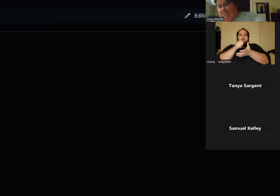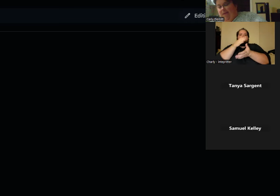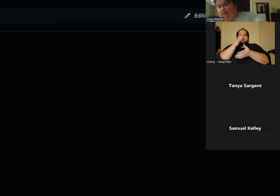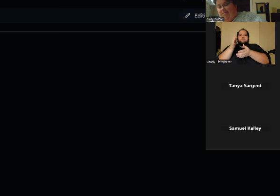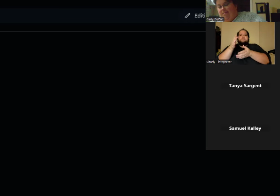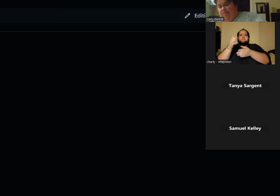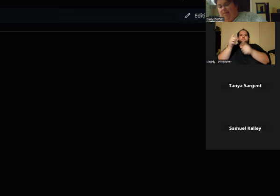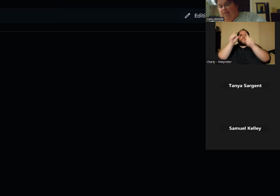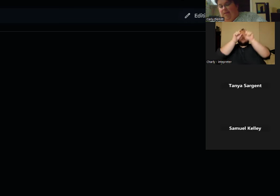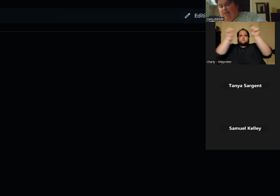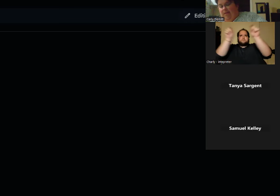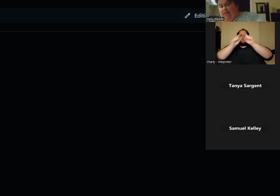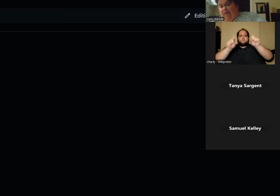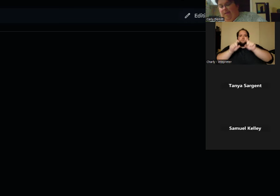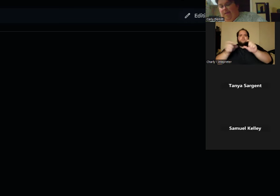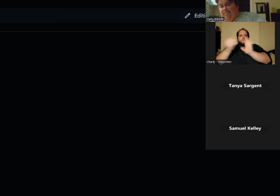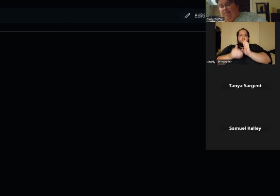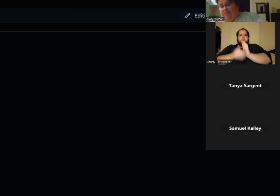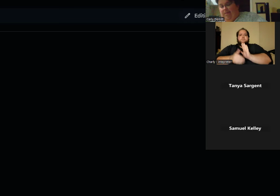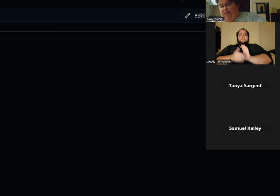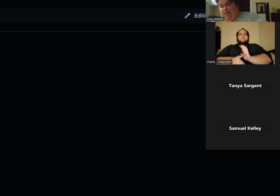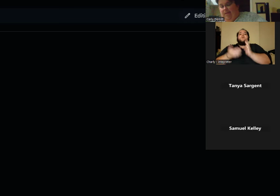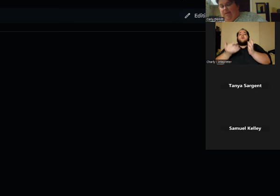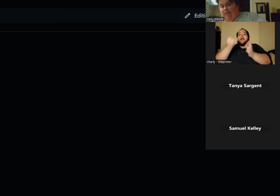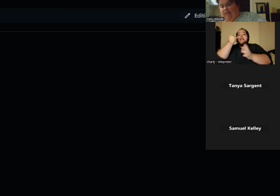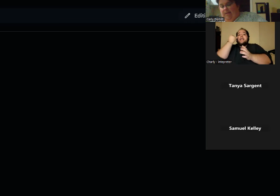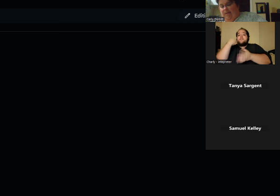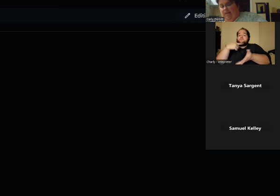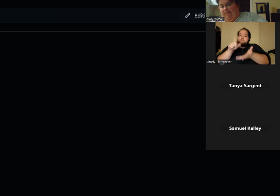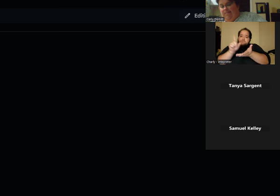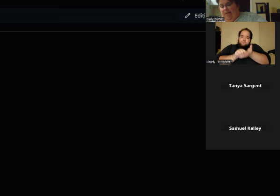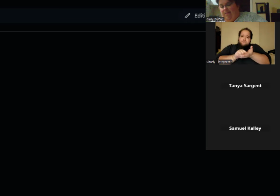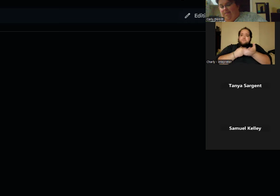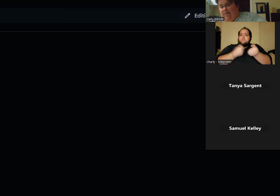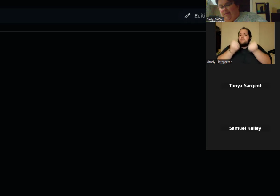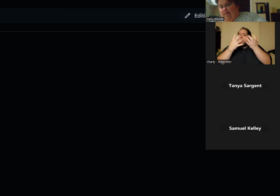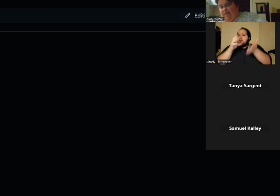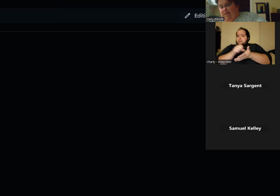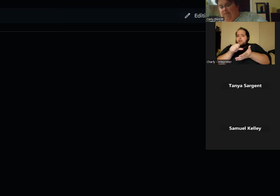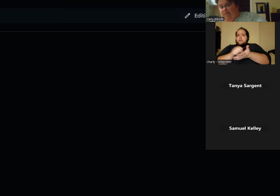people can find them again. So, um.